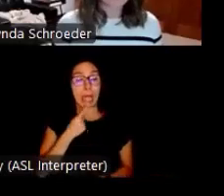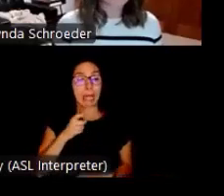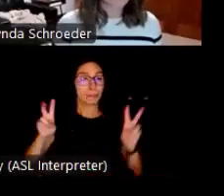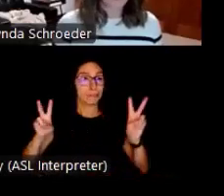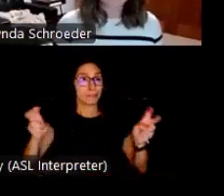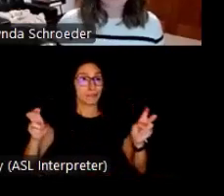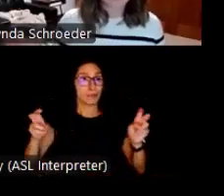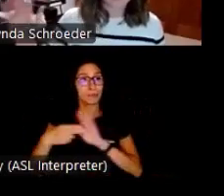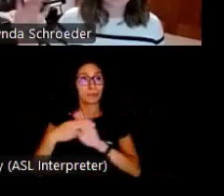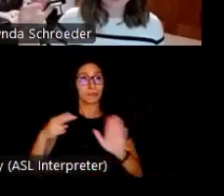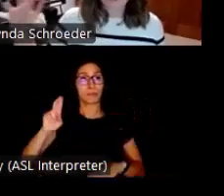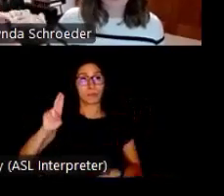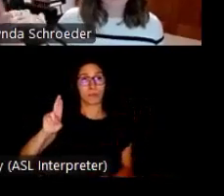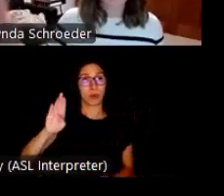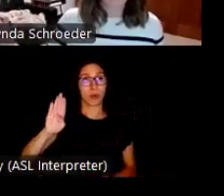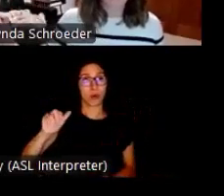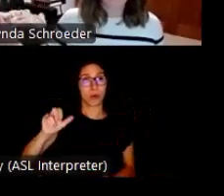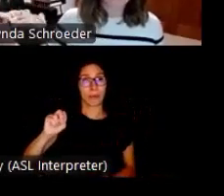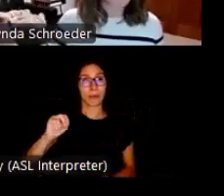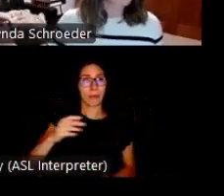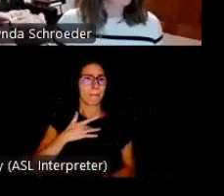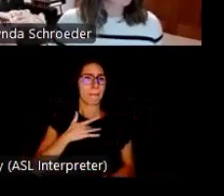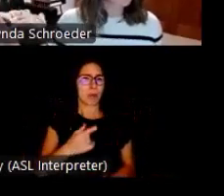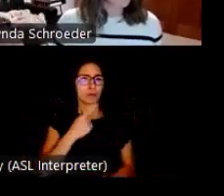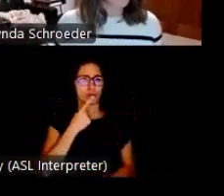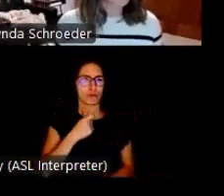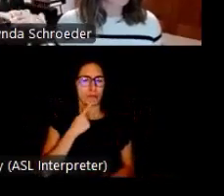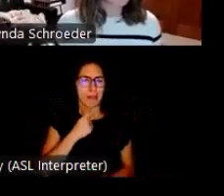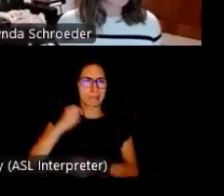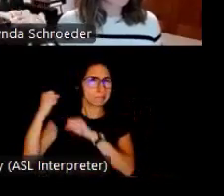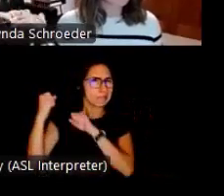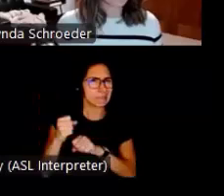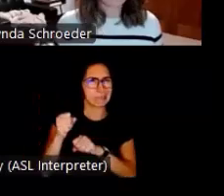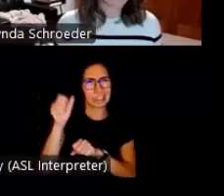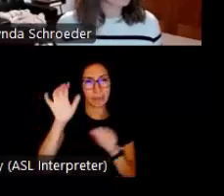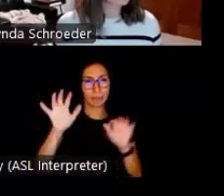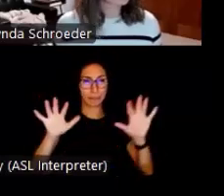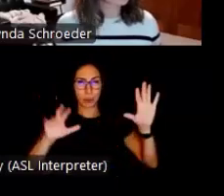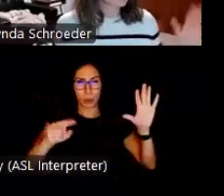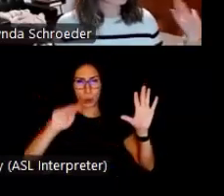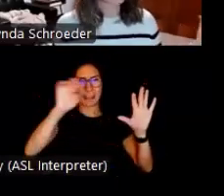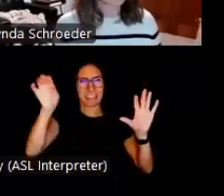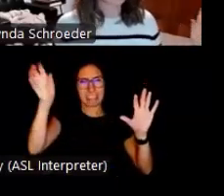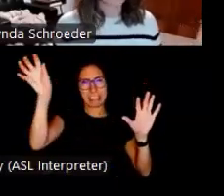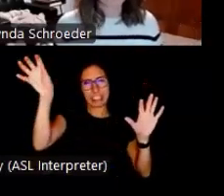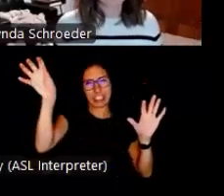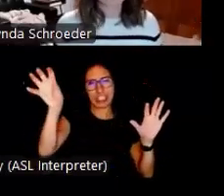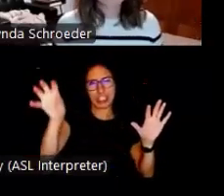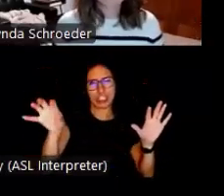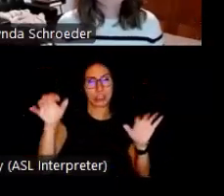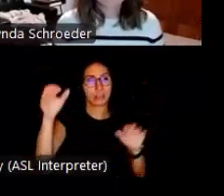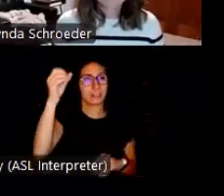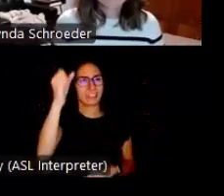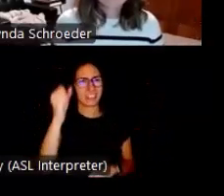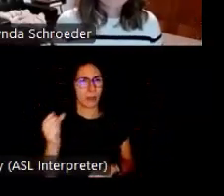to all be concentrated toward the Northeast and the Southwest.